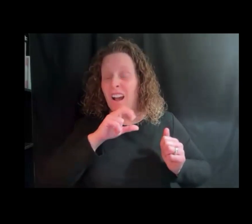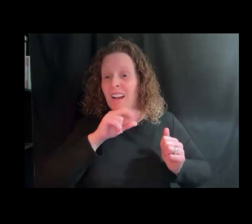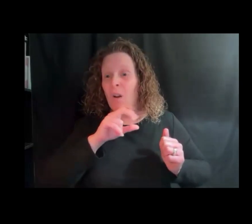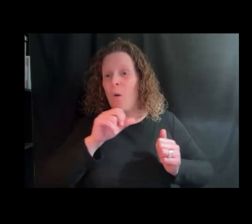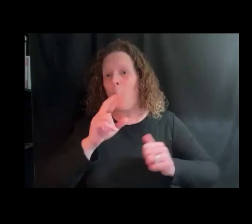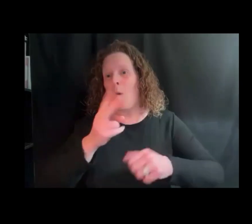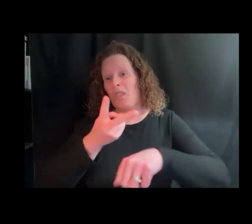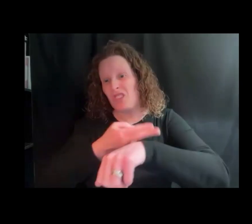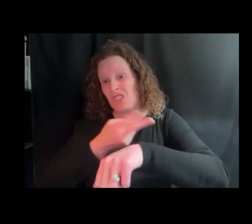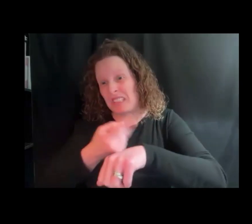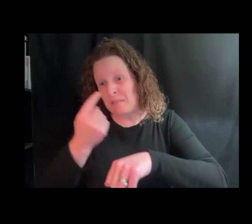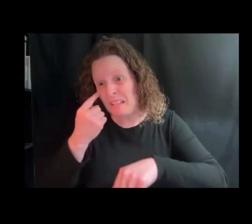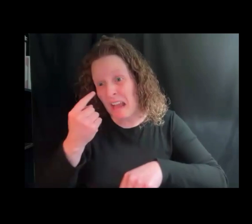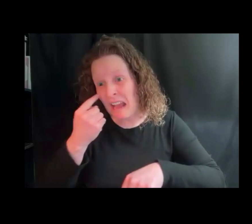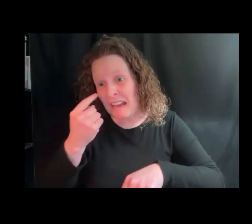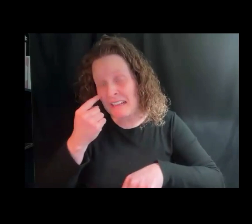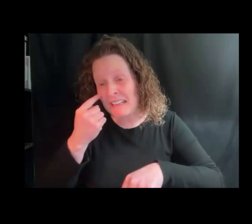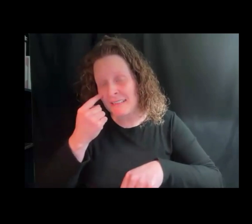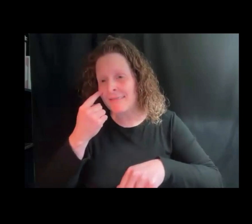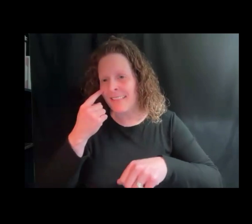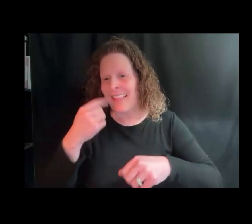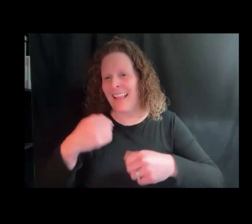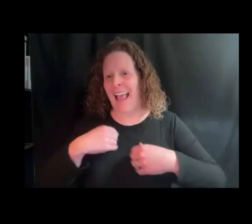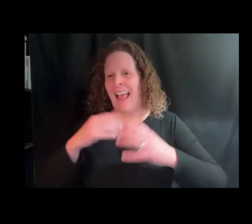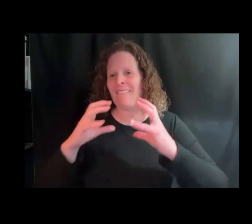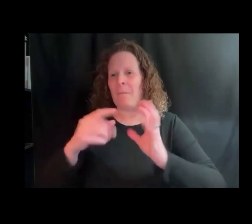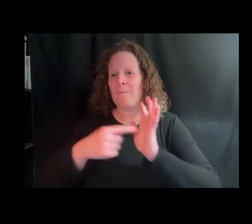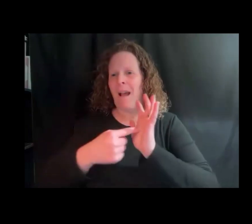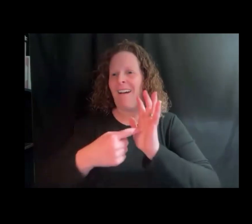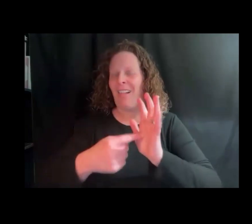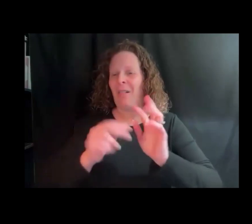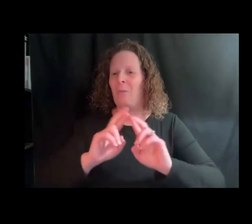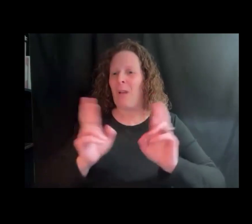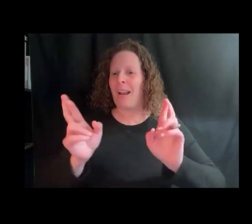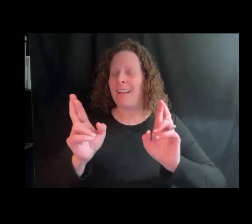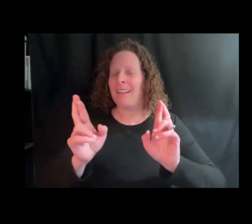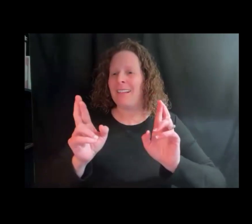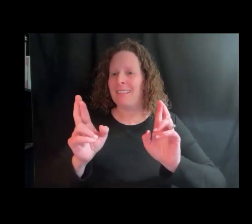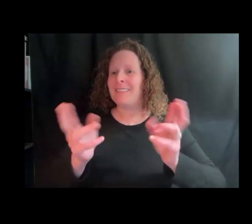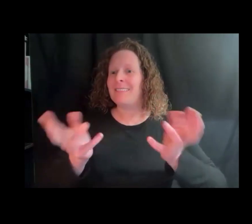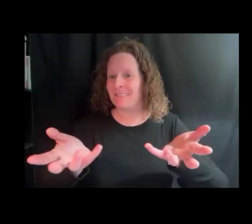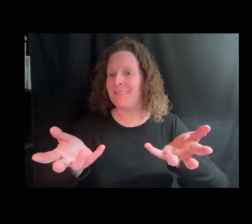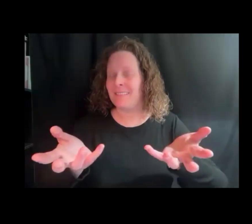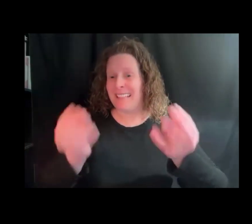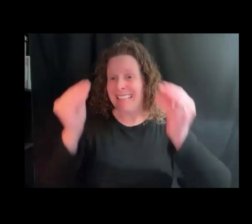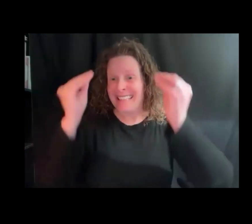There are frog dissections or eye dissections